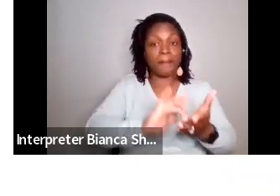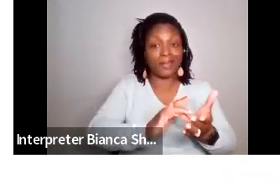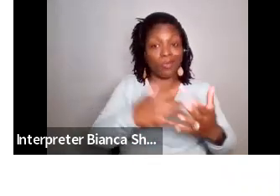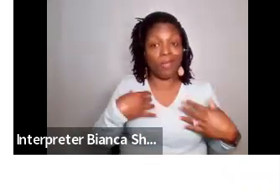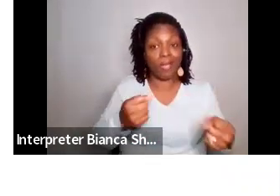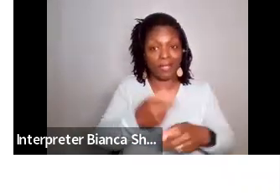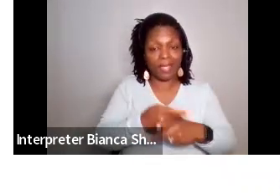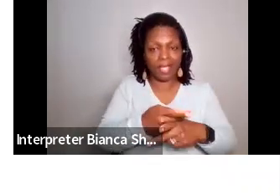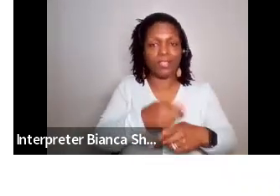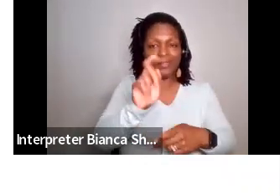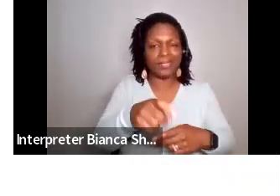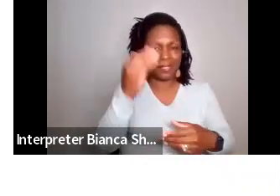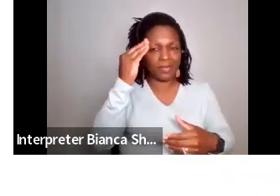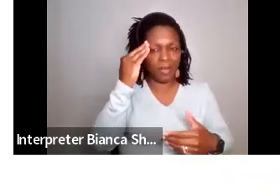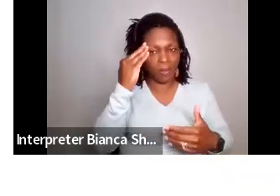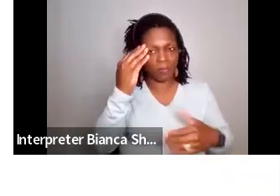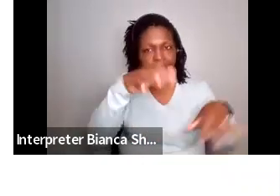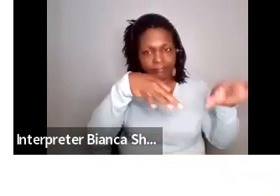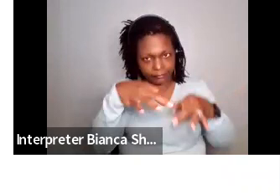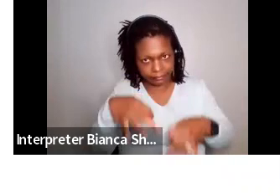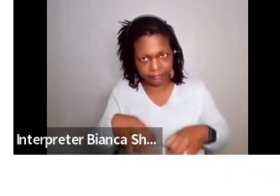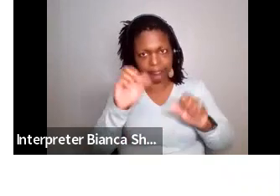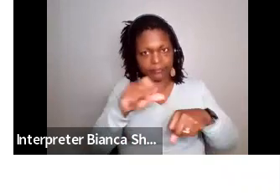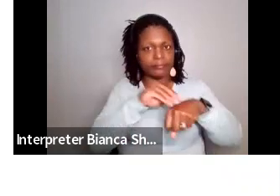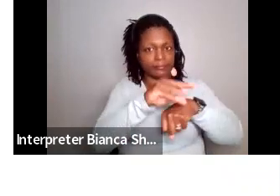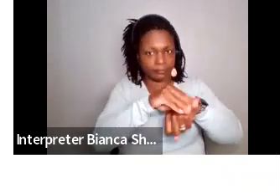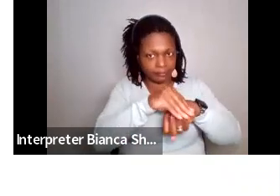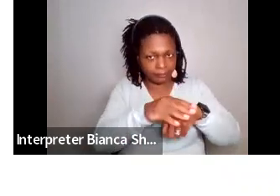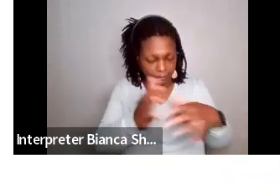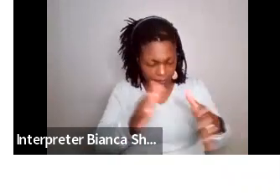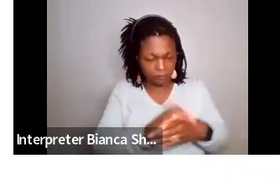This is what you need to know, and and this is how you need to pursue.